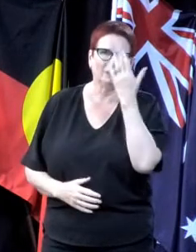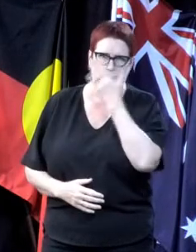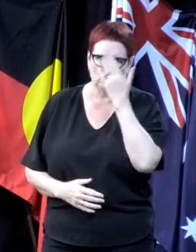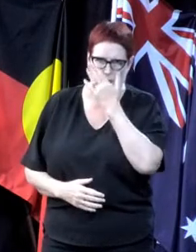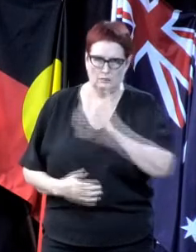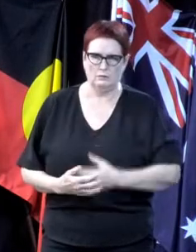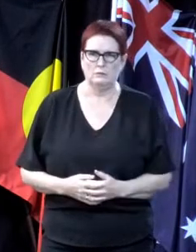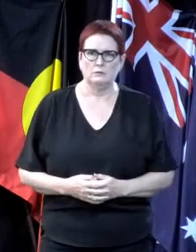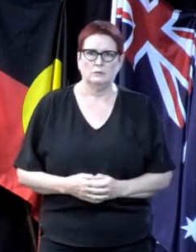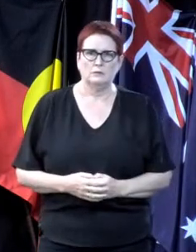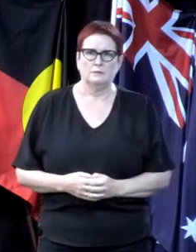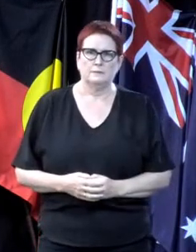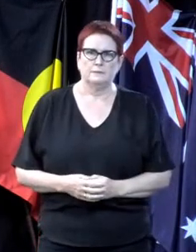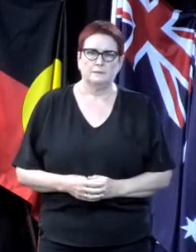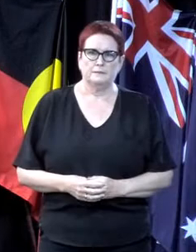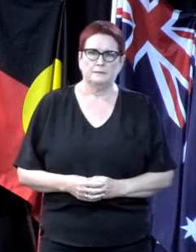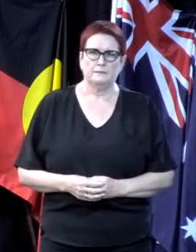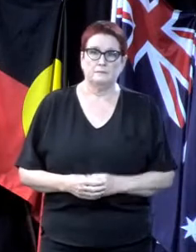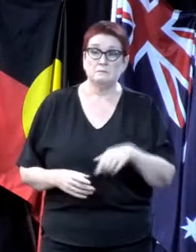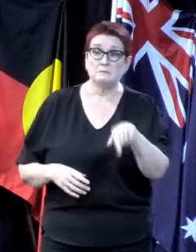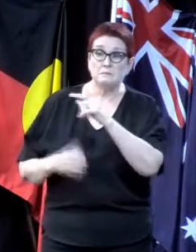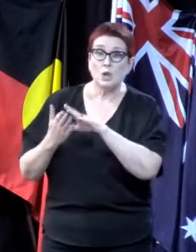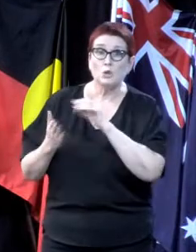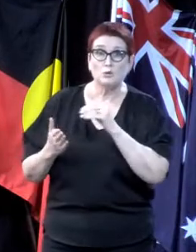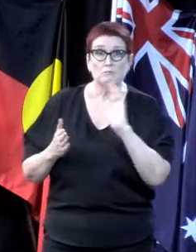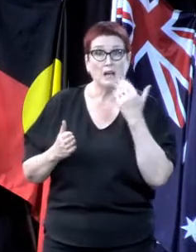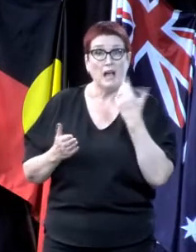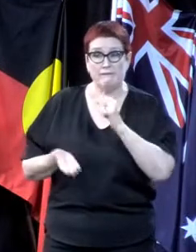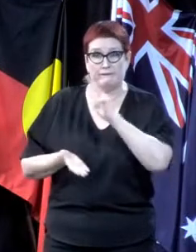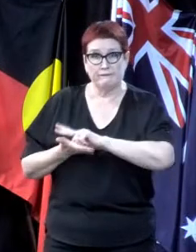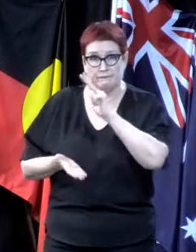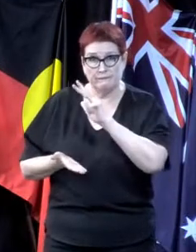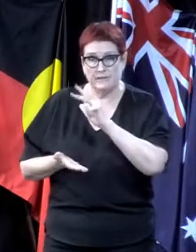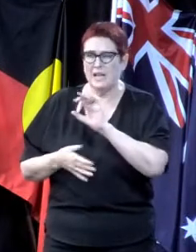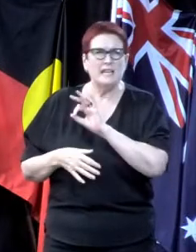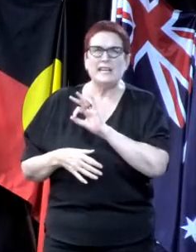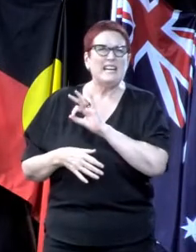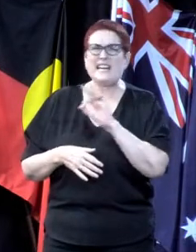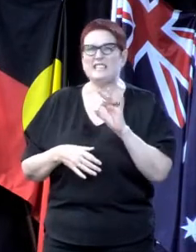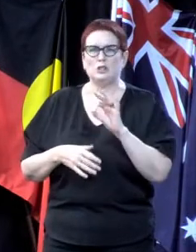And so, yes, so, these students then are without - it's not a physical building.